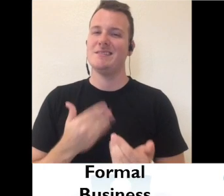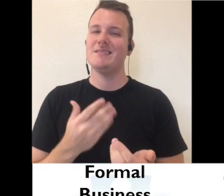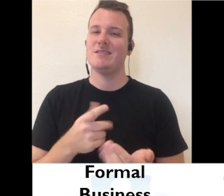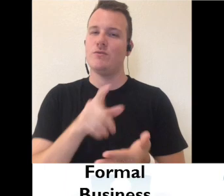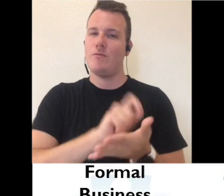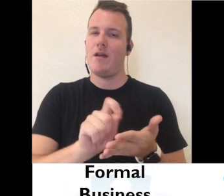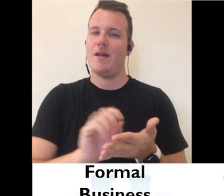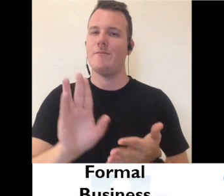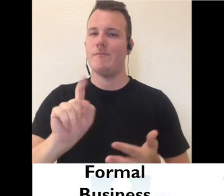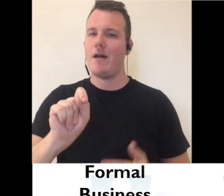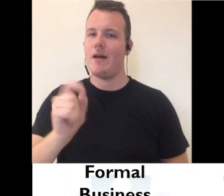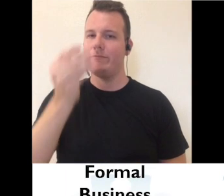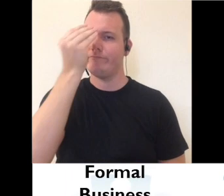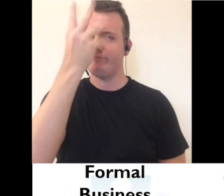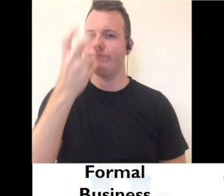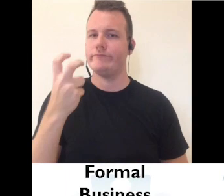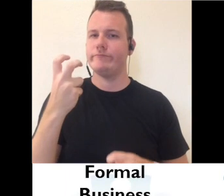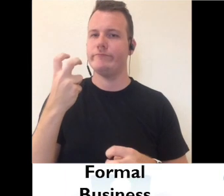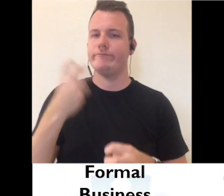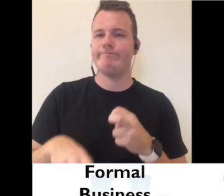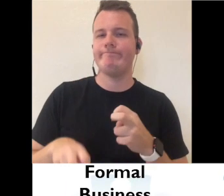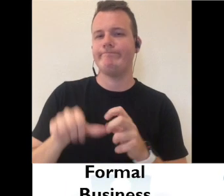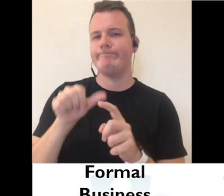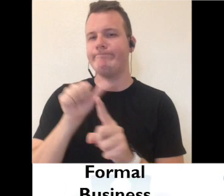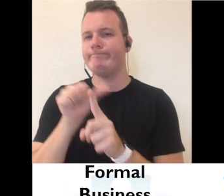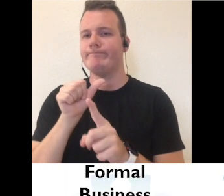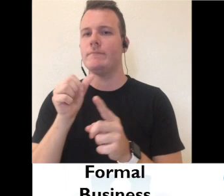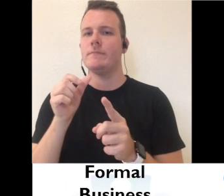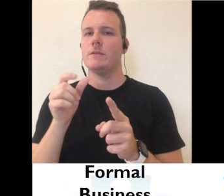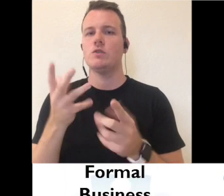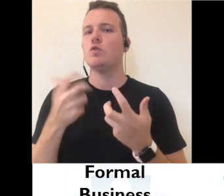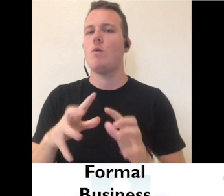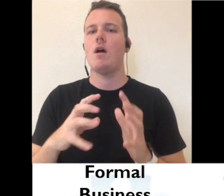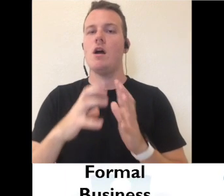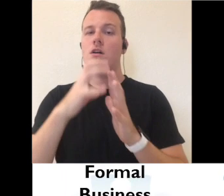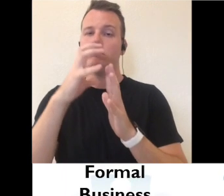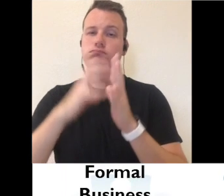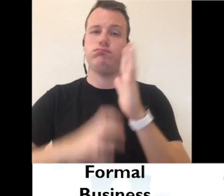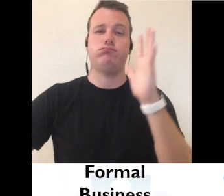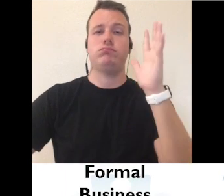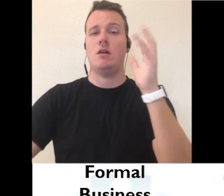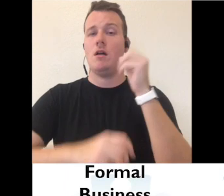want to write too much. You're gonna need to write enough but not too much.